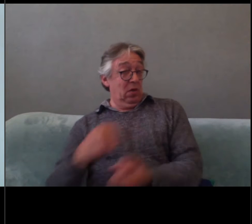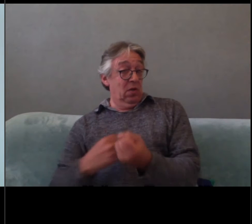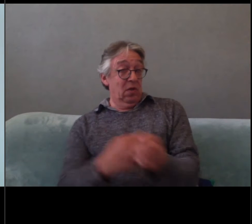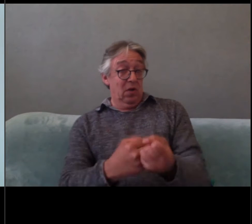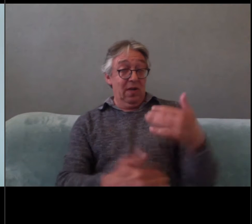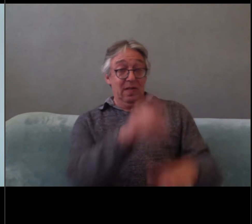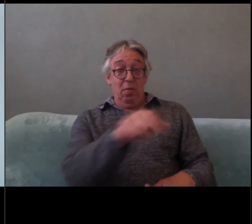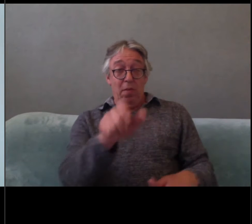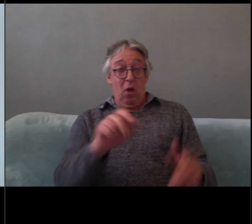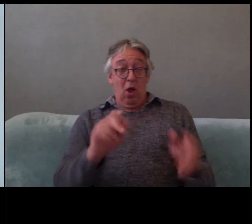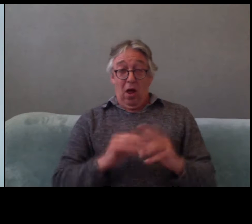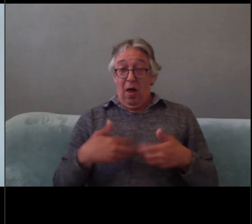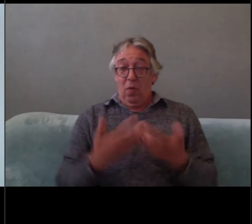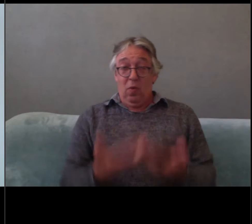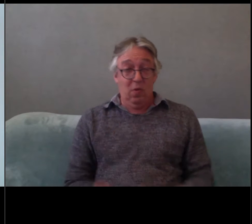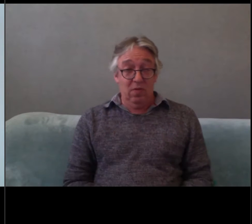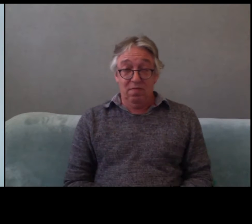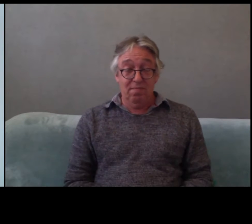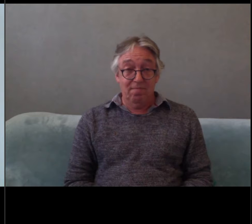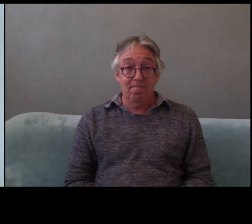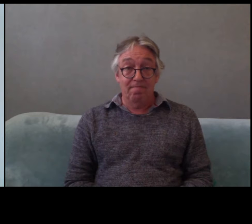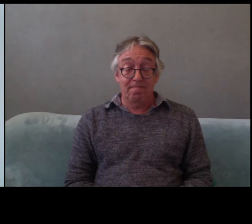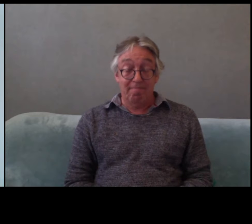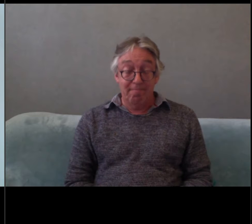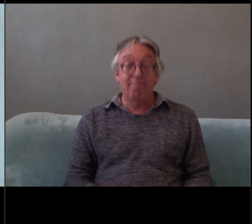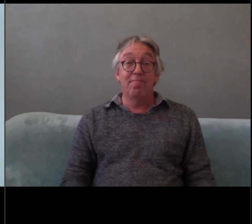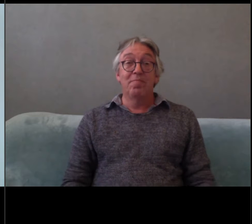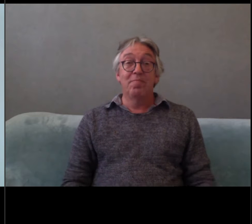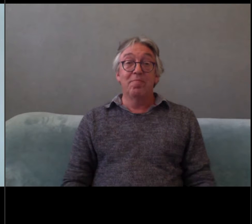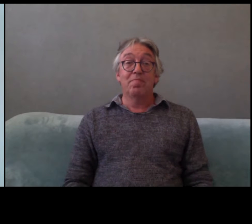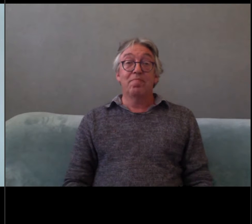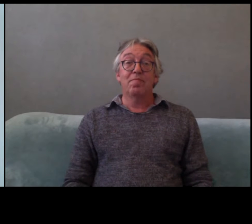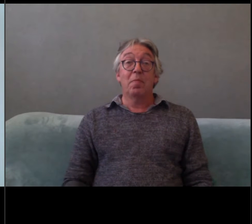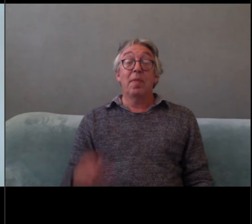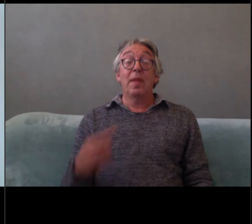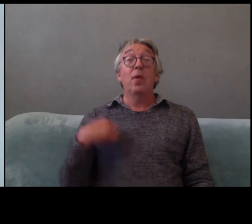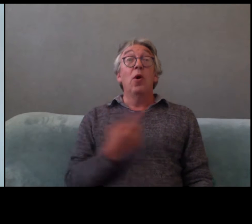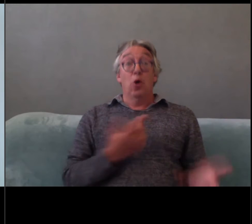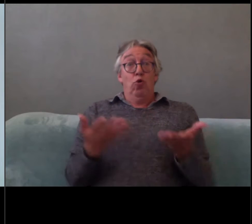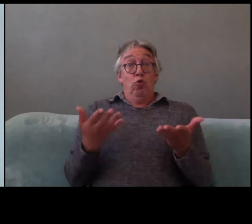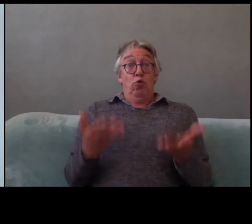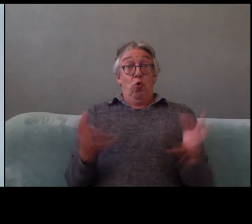Before I hand over to the moderator, Javier Guemes from ONCE Social Group,